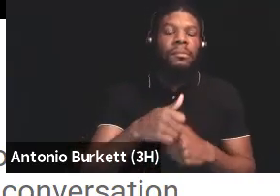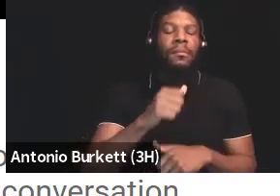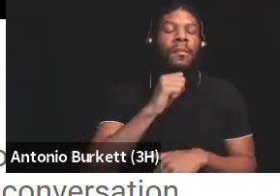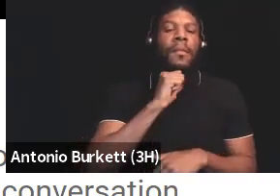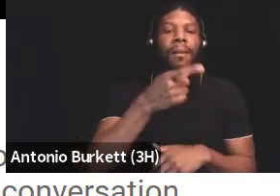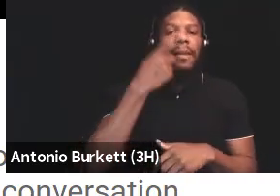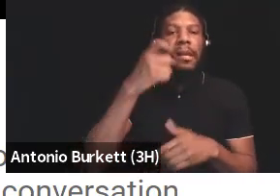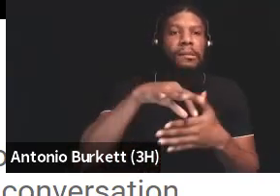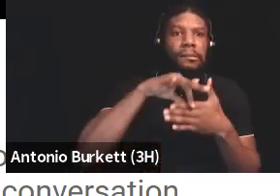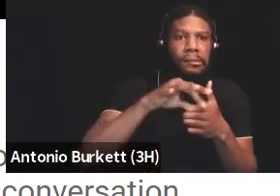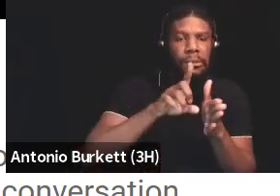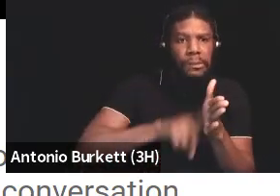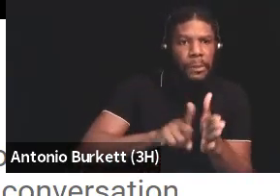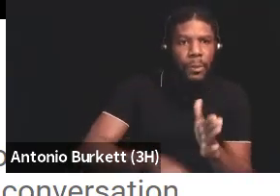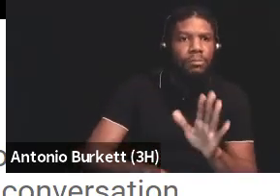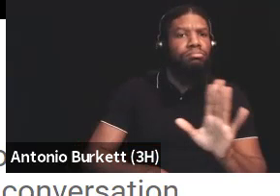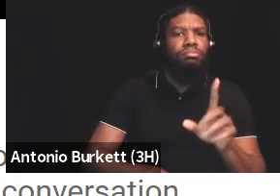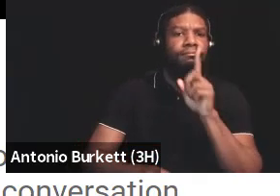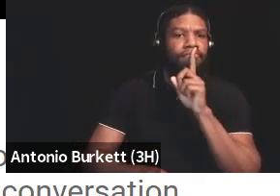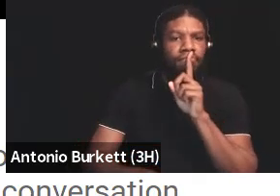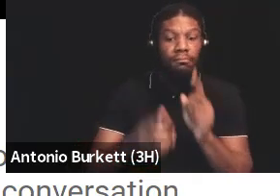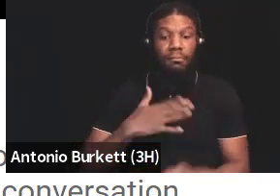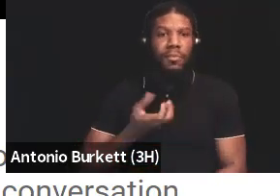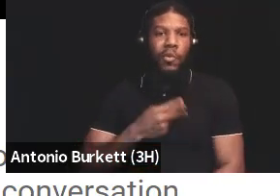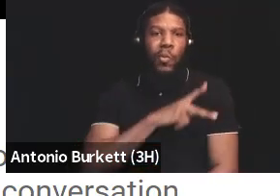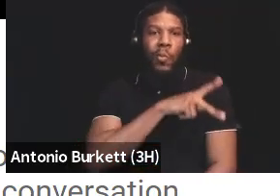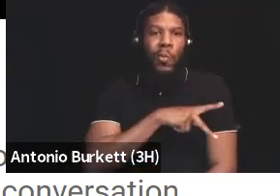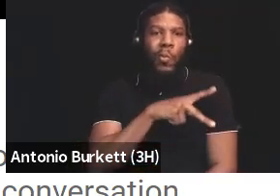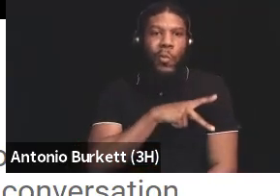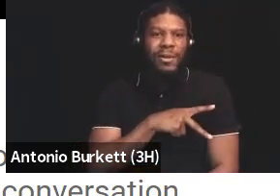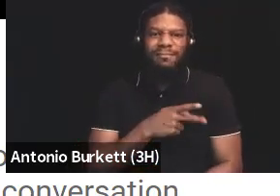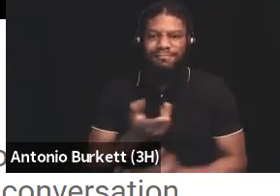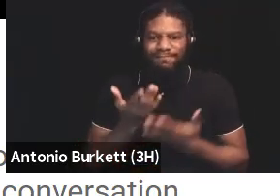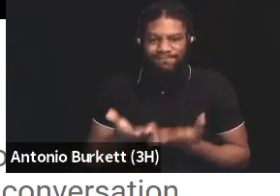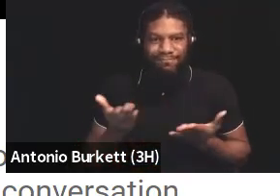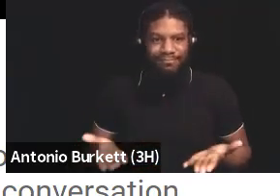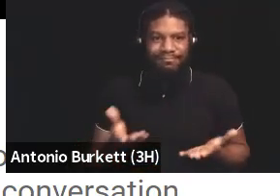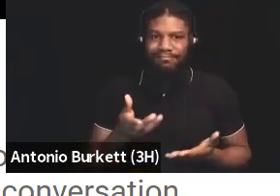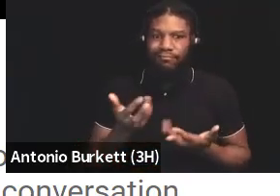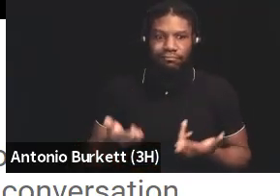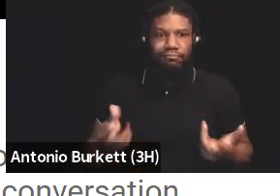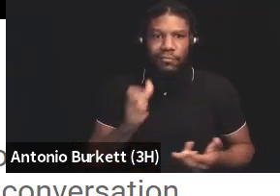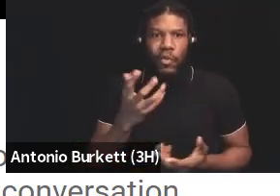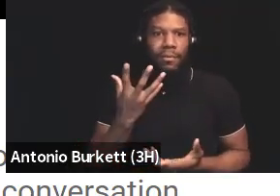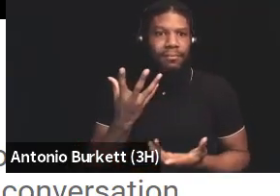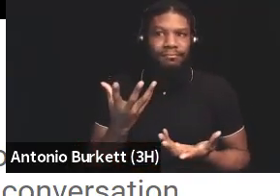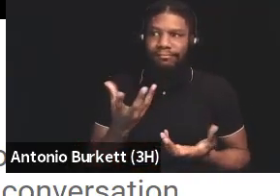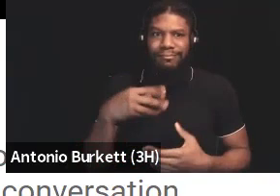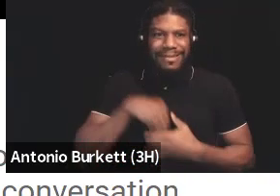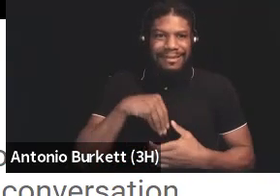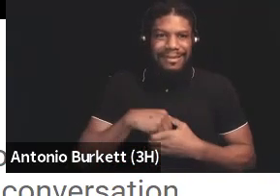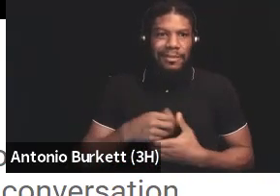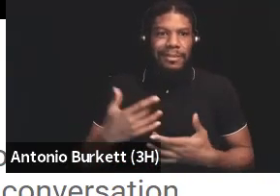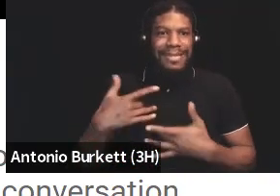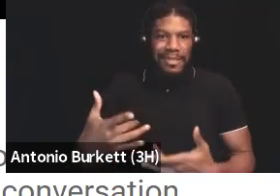my own personal shortcomings in the process. I was a procrastinator and I procrastinated because of